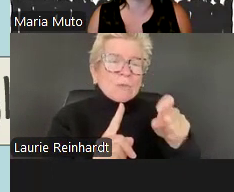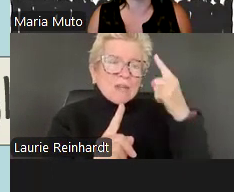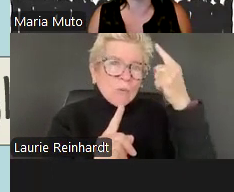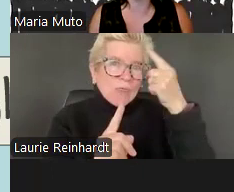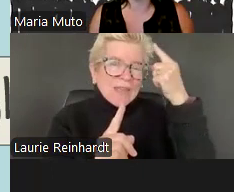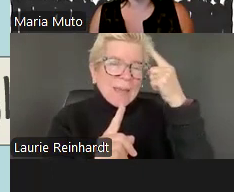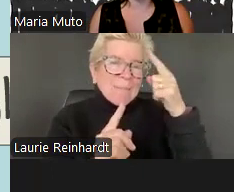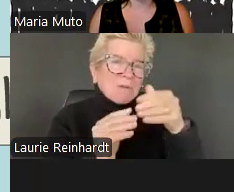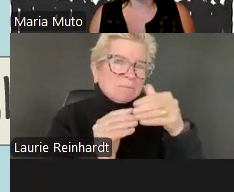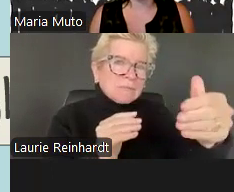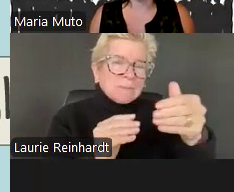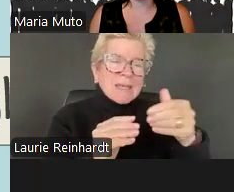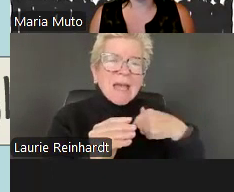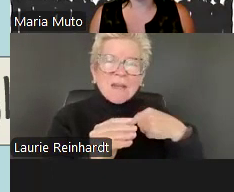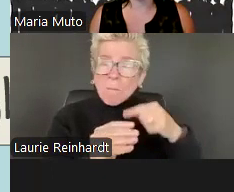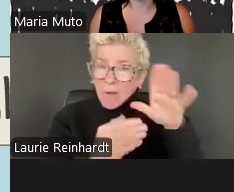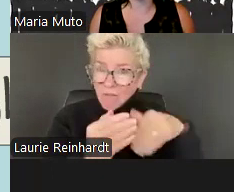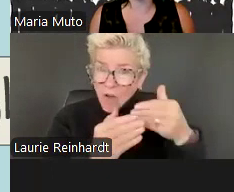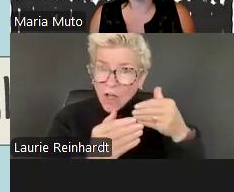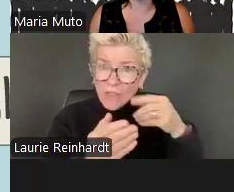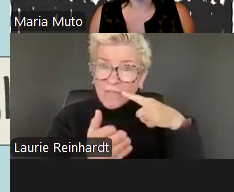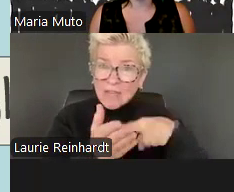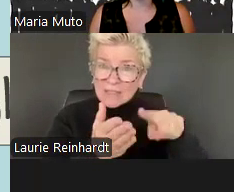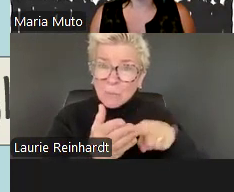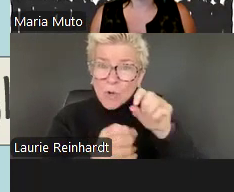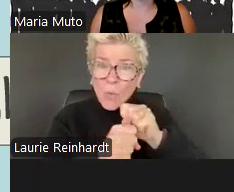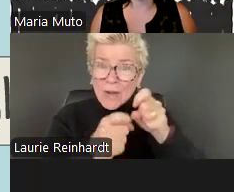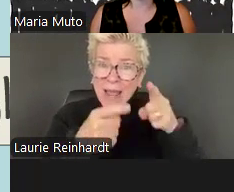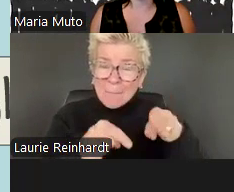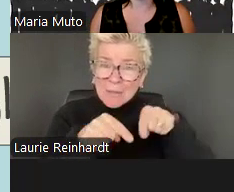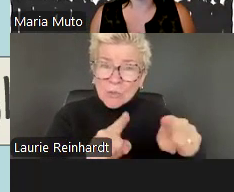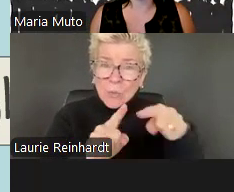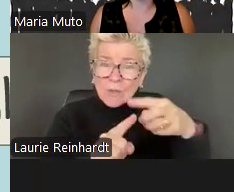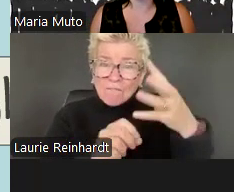in high school. Thanks so much Kefi, I apologize for going a bit slow and having a bit too many